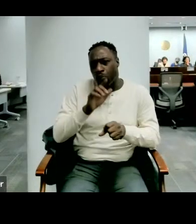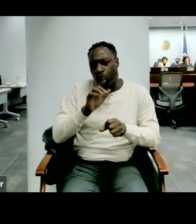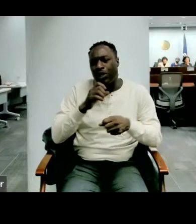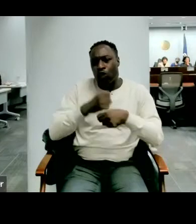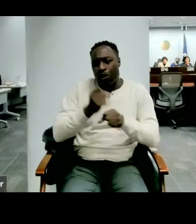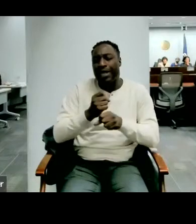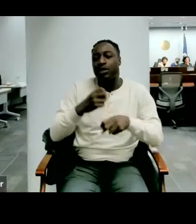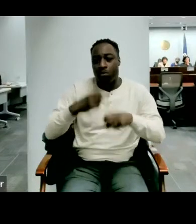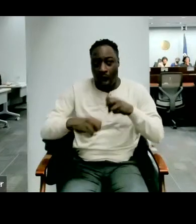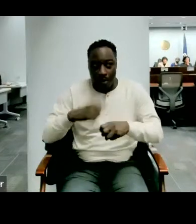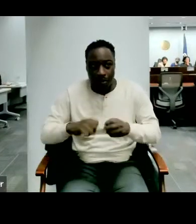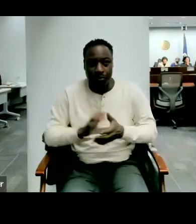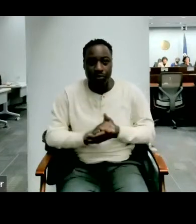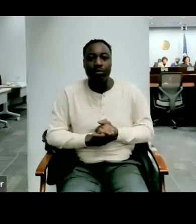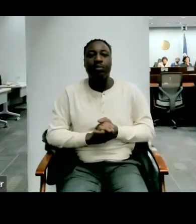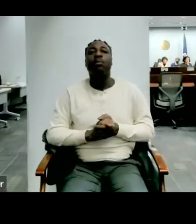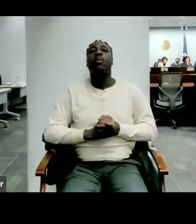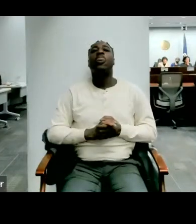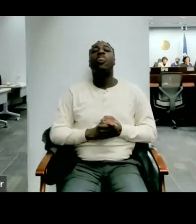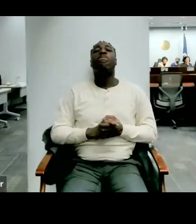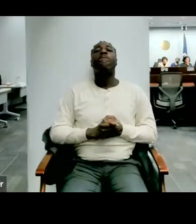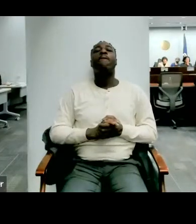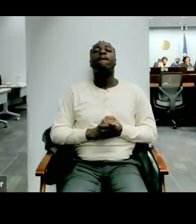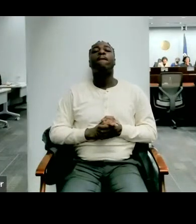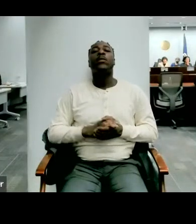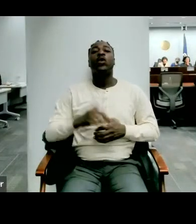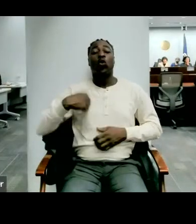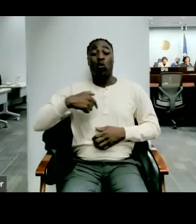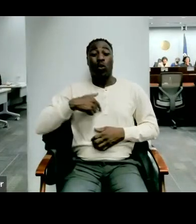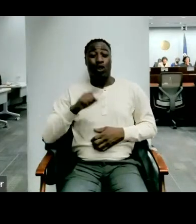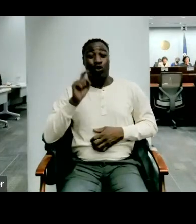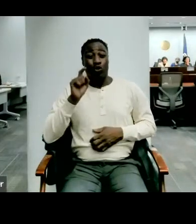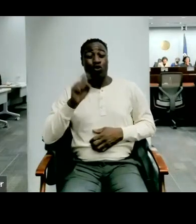One is a lot of people requesting the EEOC to develop some kind of process by which companies